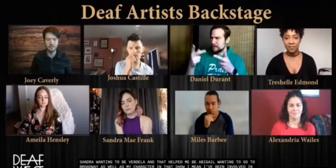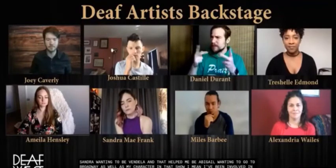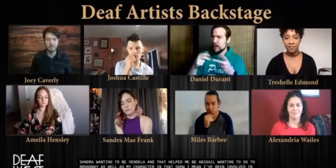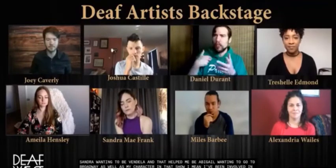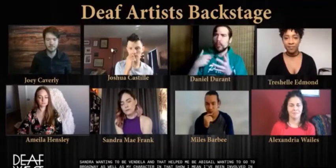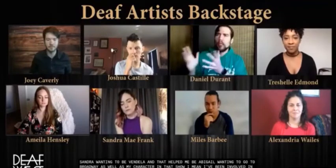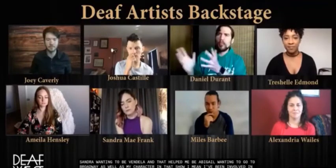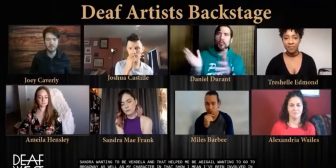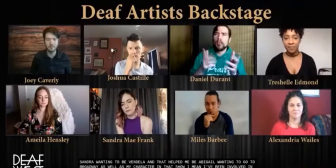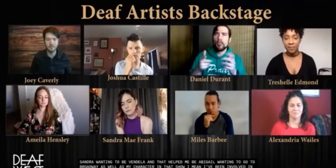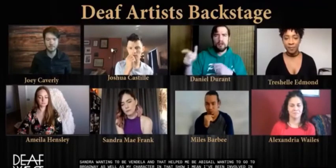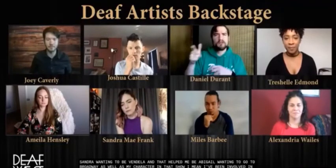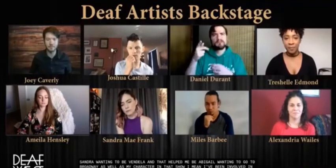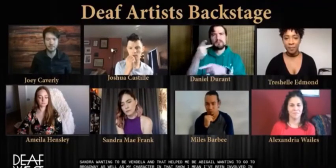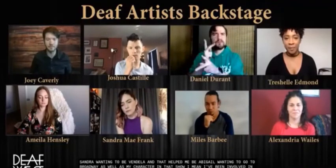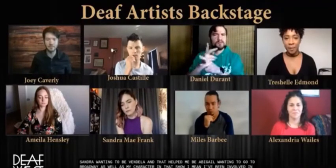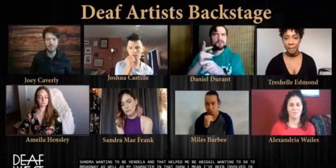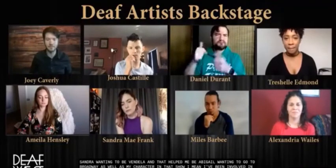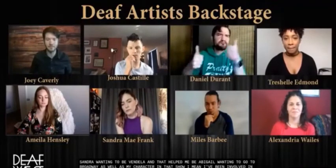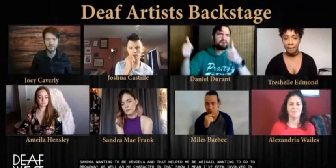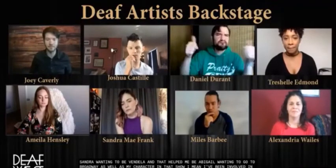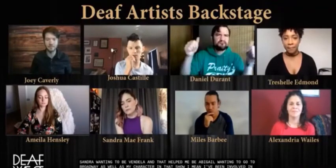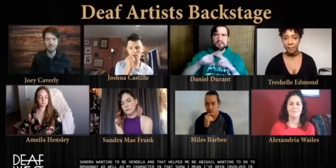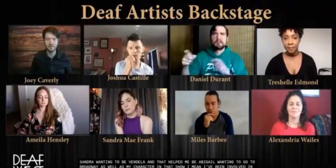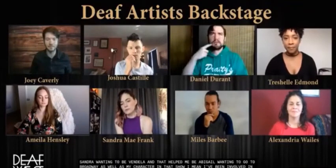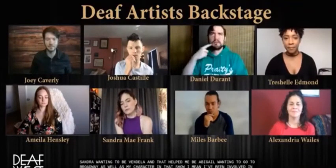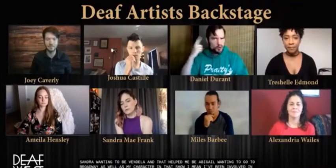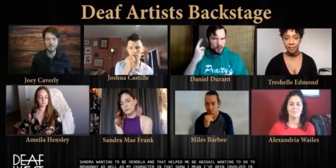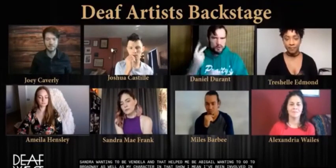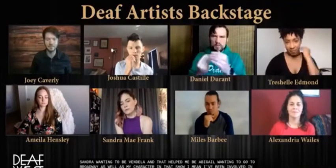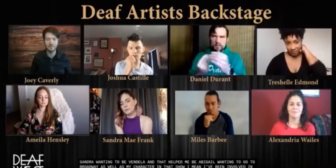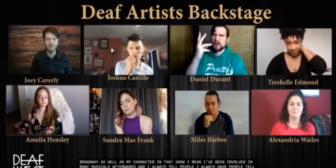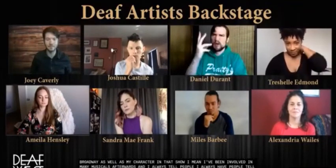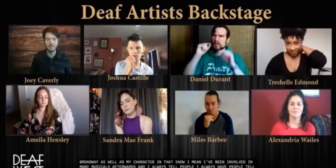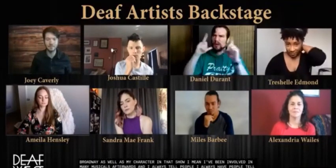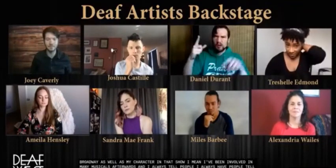I think ‘Switched at Birth’, and several other productions.